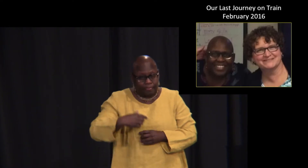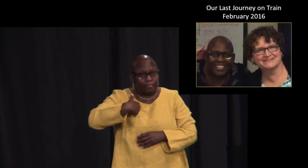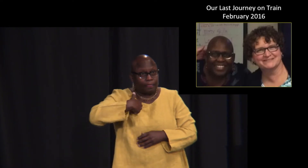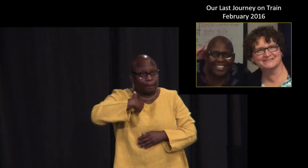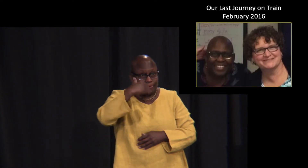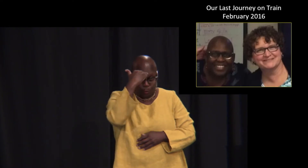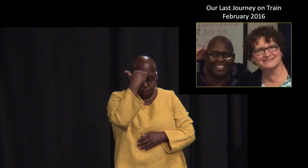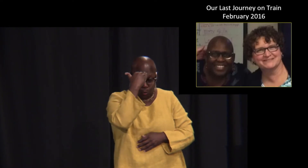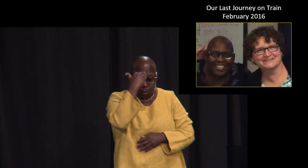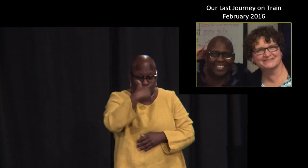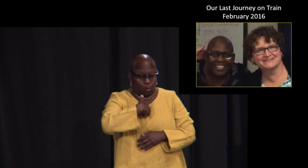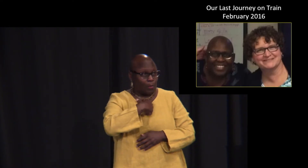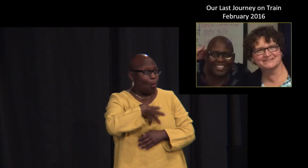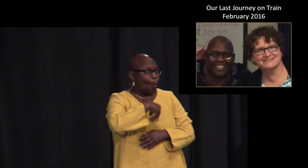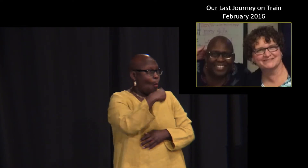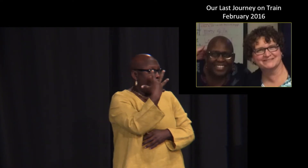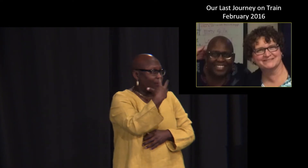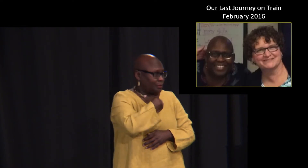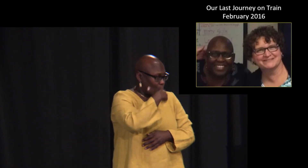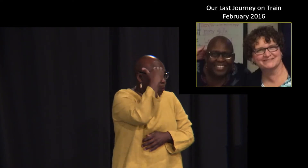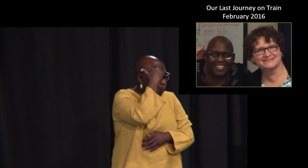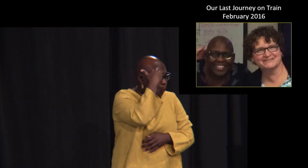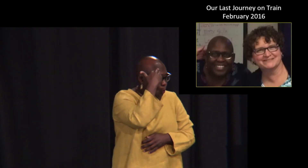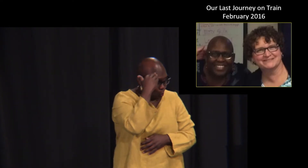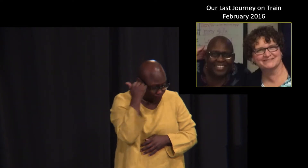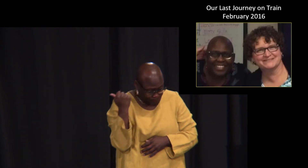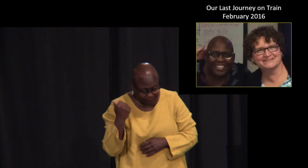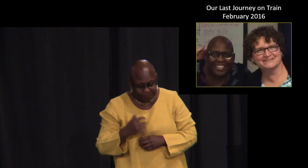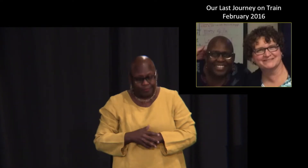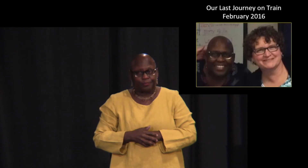But something happened on that train ride that knocked me off my foundations.